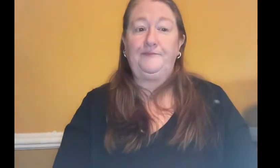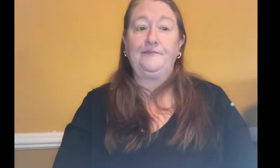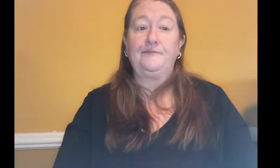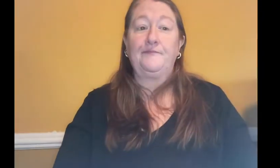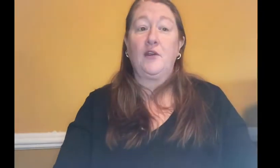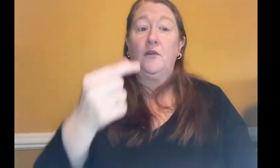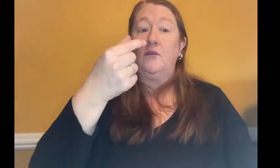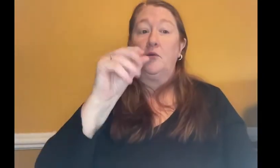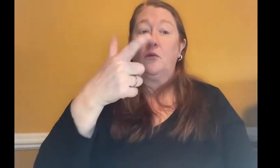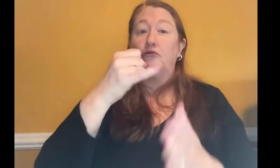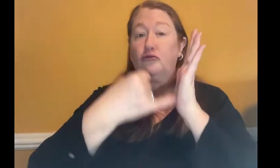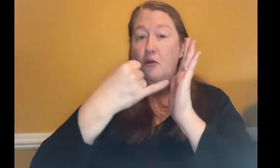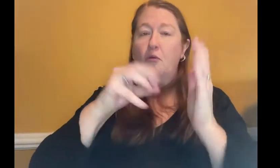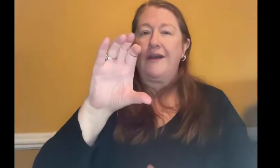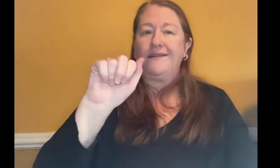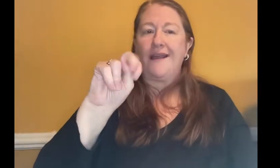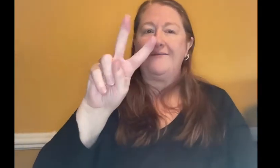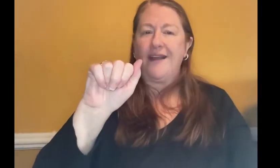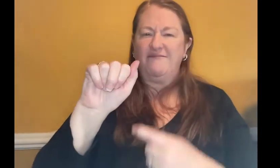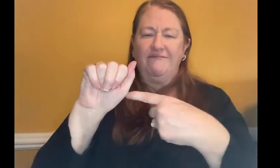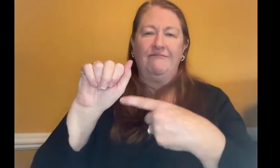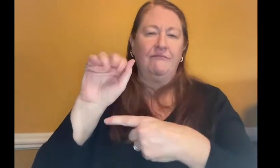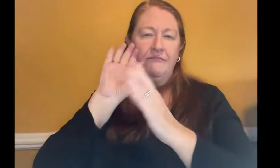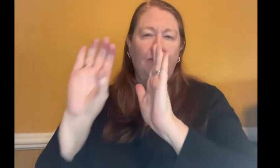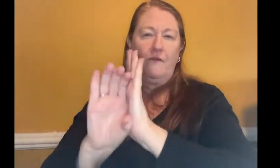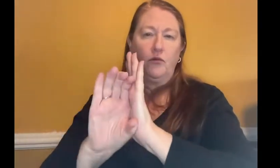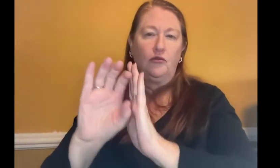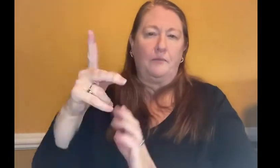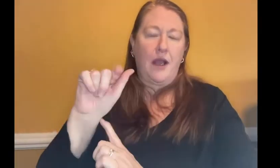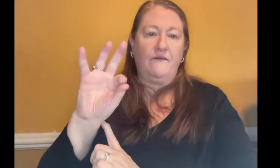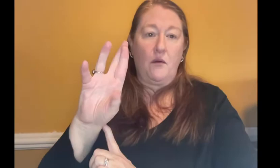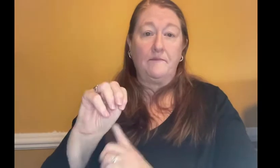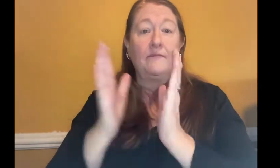Google Drawing or Canva (a photo platform)